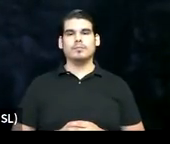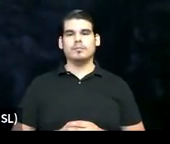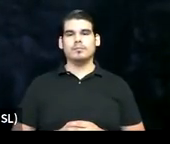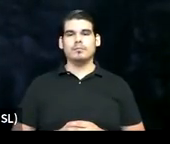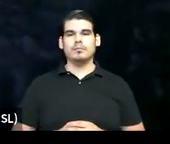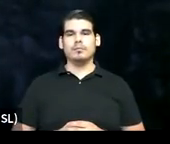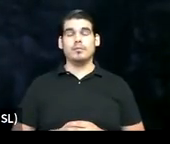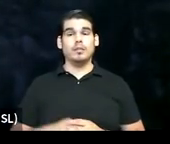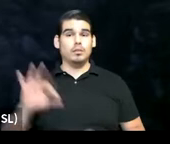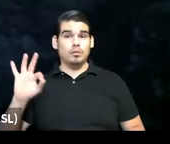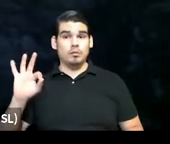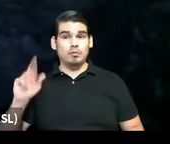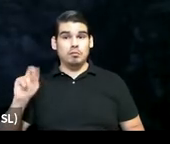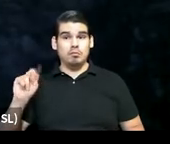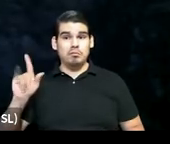Okay, we'll take this last hand and then move on.